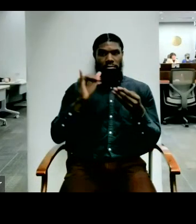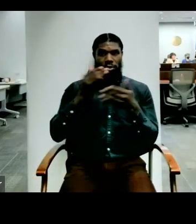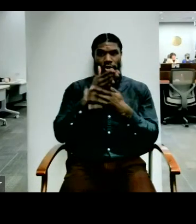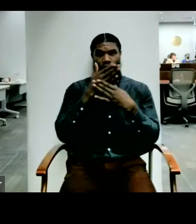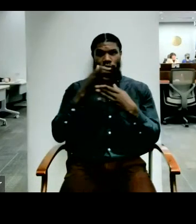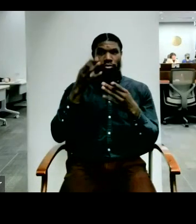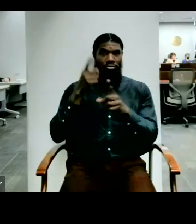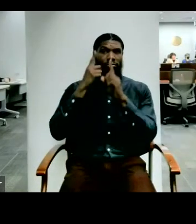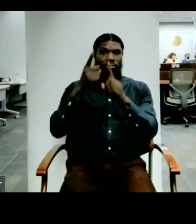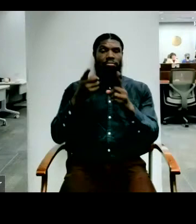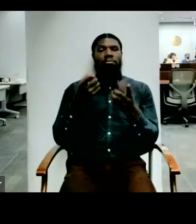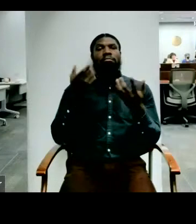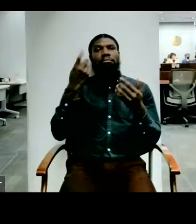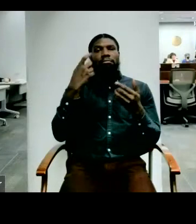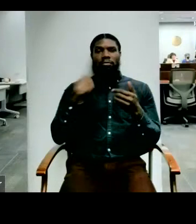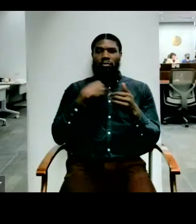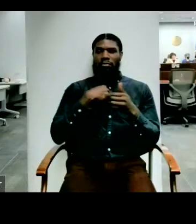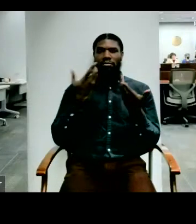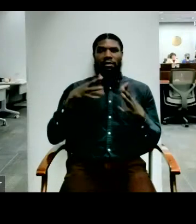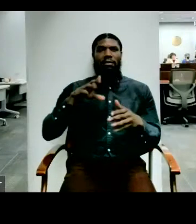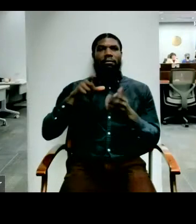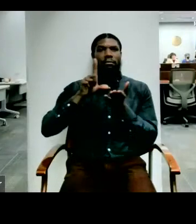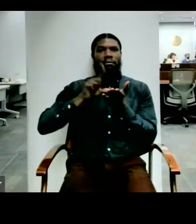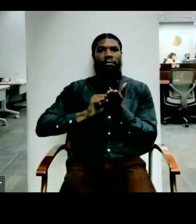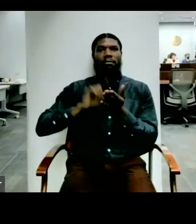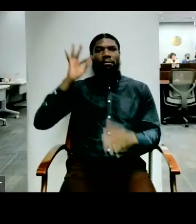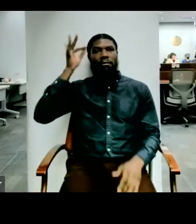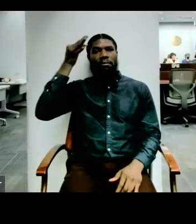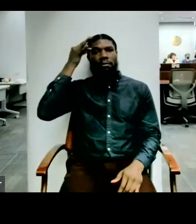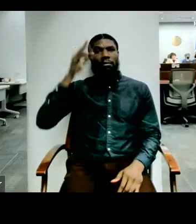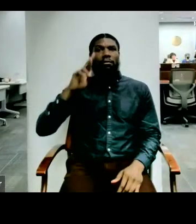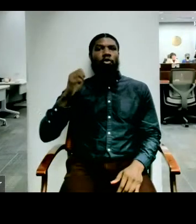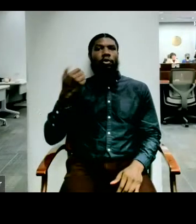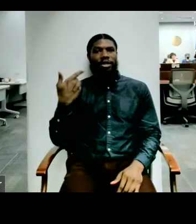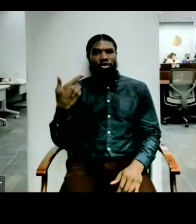public comments by publishing the Federal Register final draft Fiscal Year 2022,